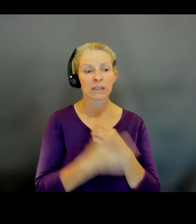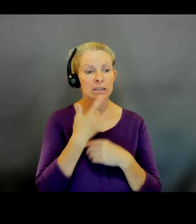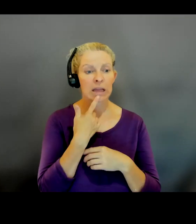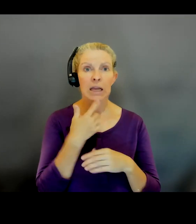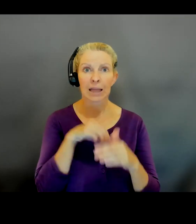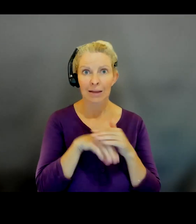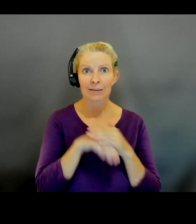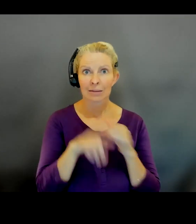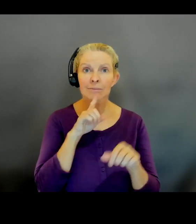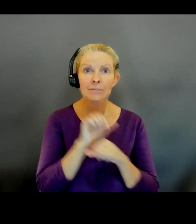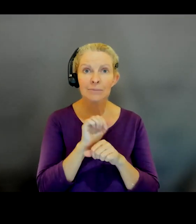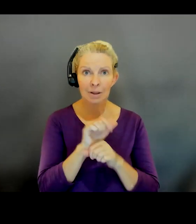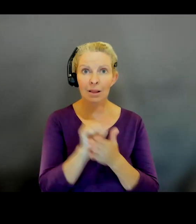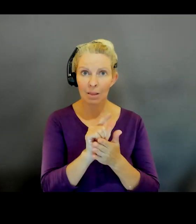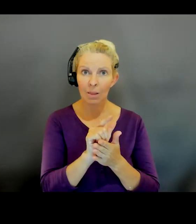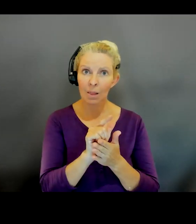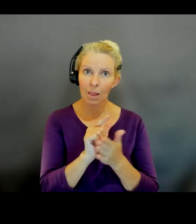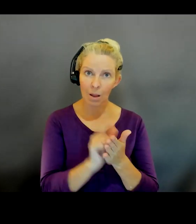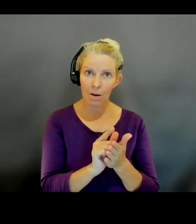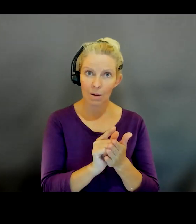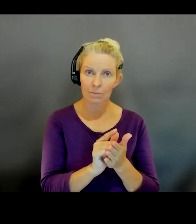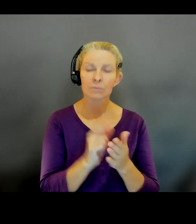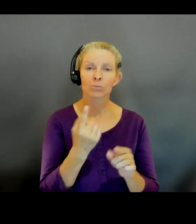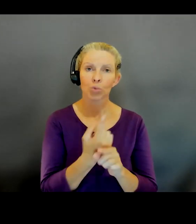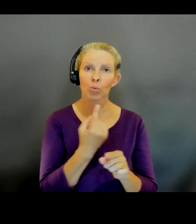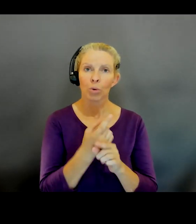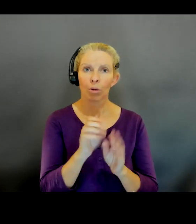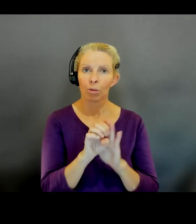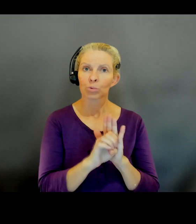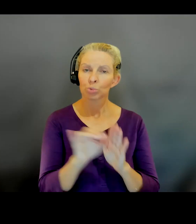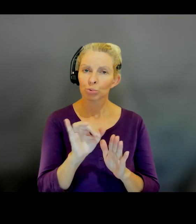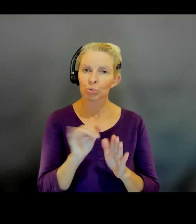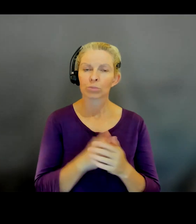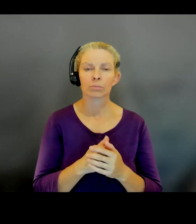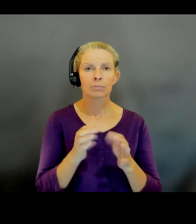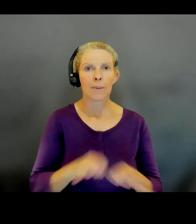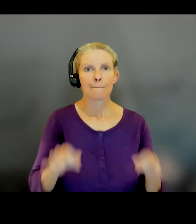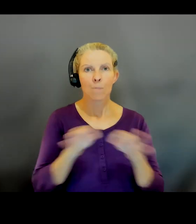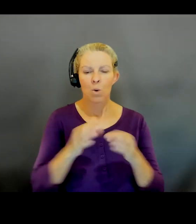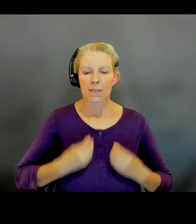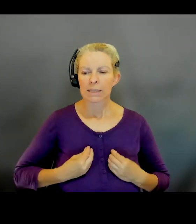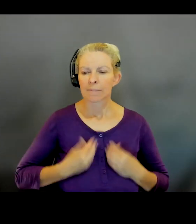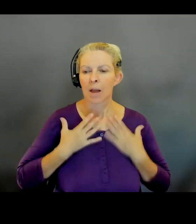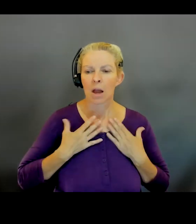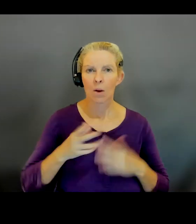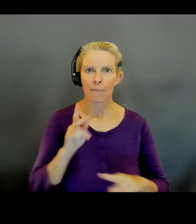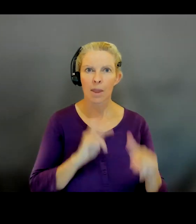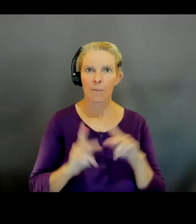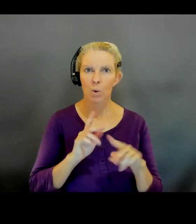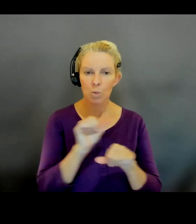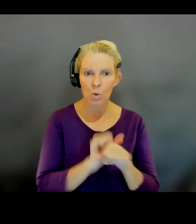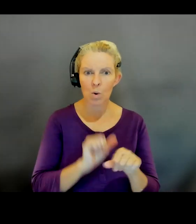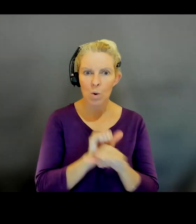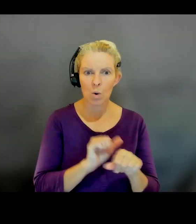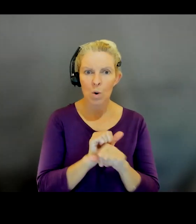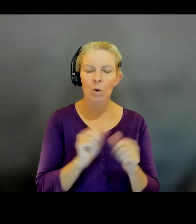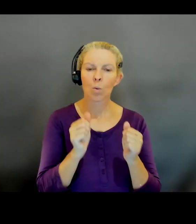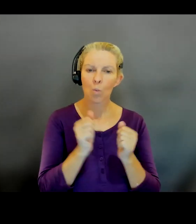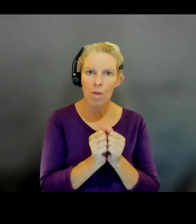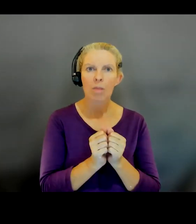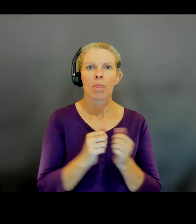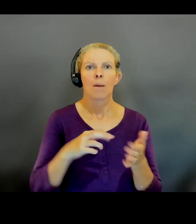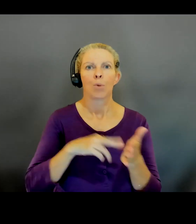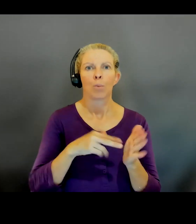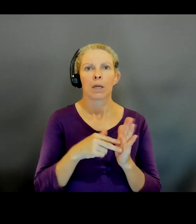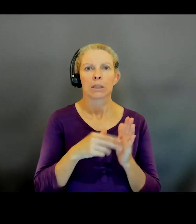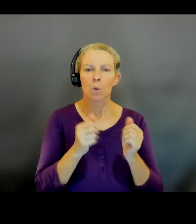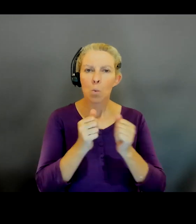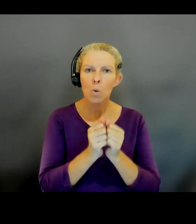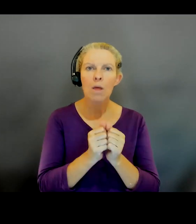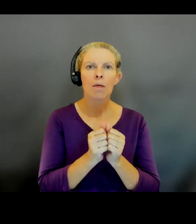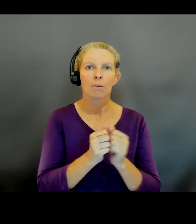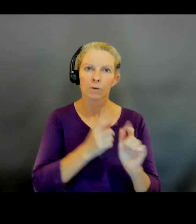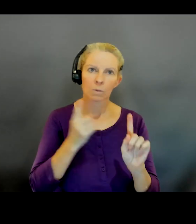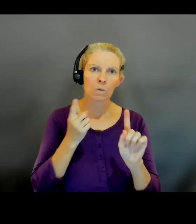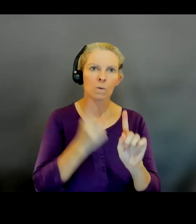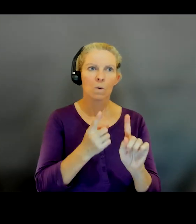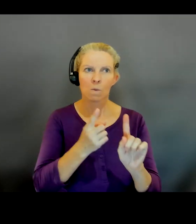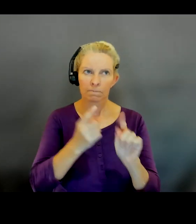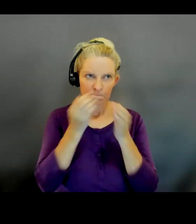the right thing to do. You want to inspire them to work with purpose and intentionality. It may